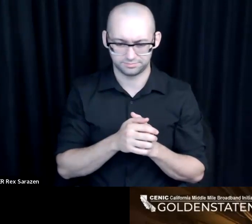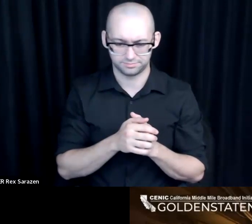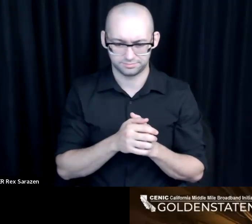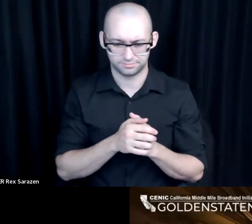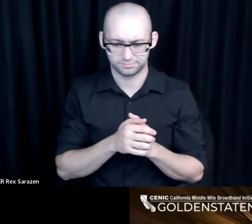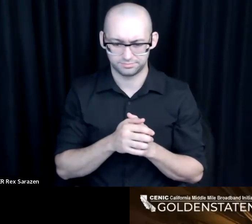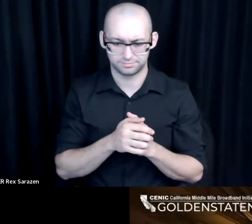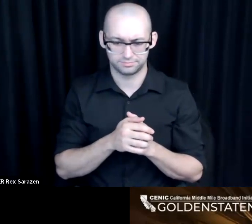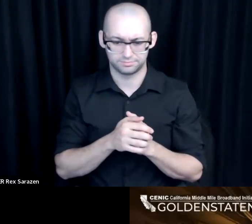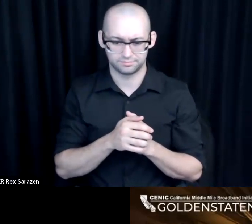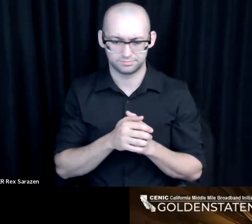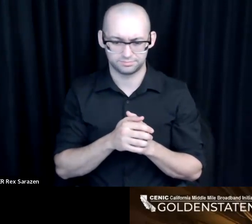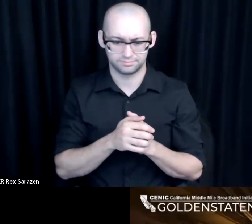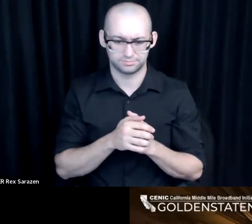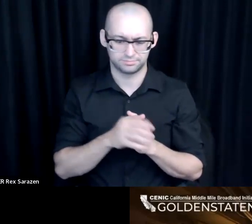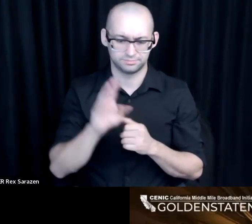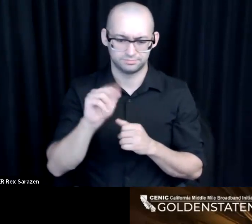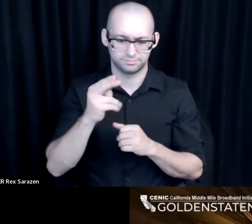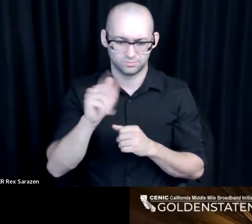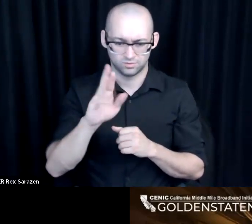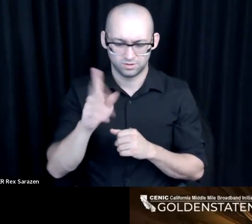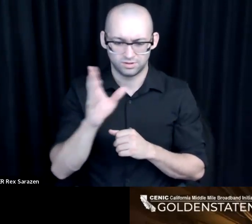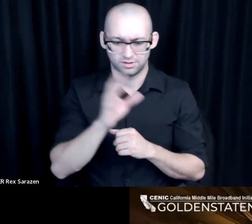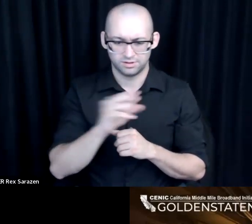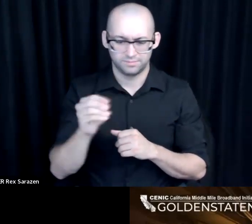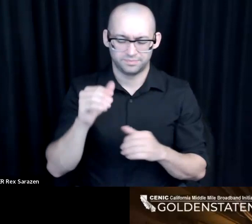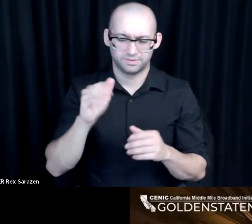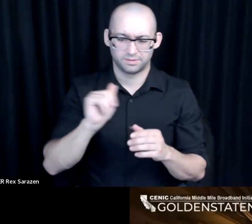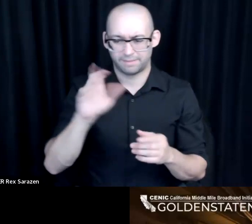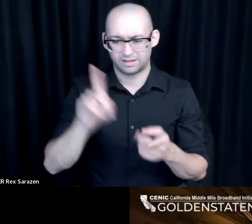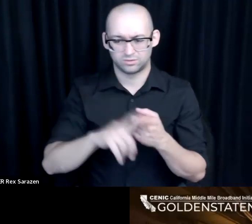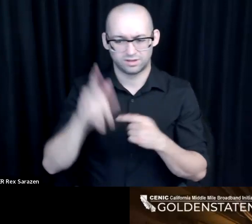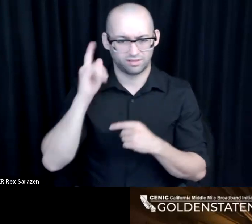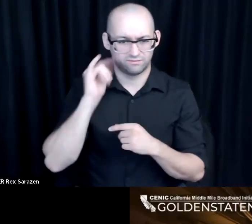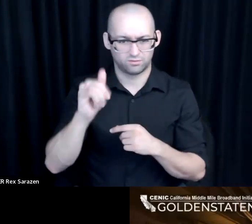And then we'll be back in California near the end of the year, probably November, maybe December.